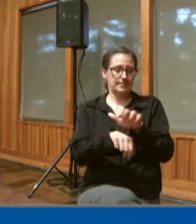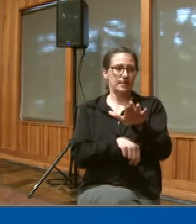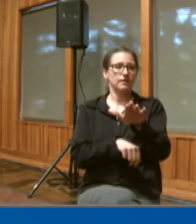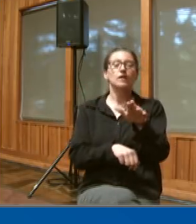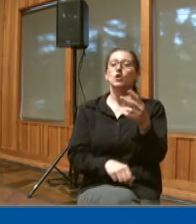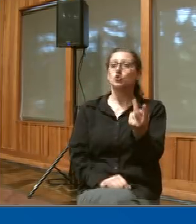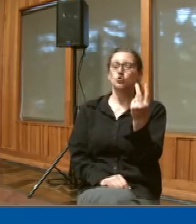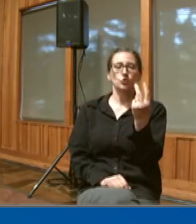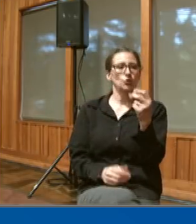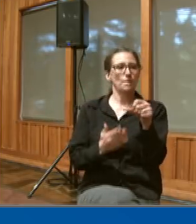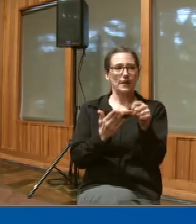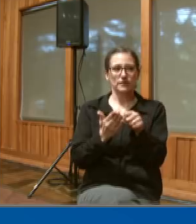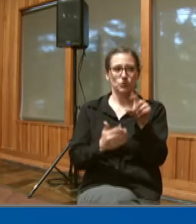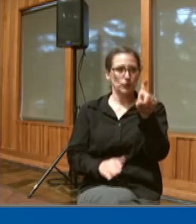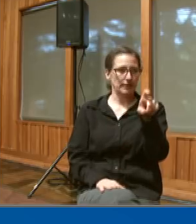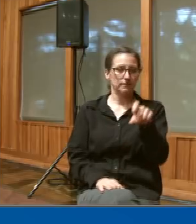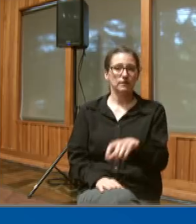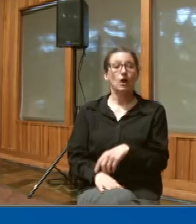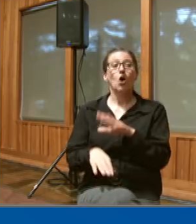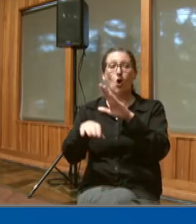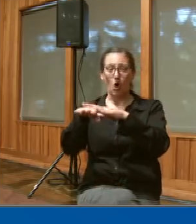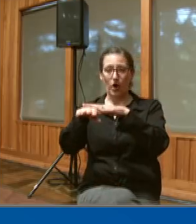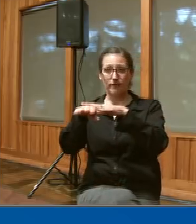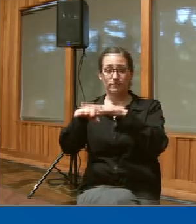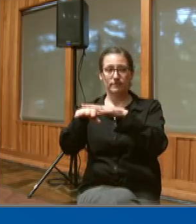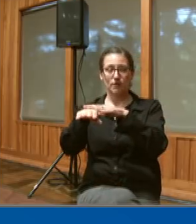PUT UP THE QUESTION UP HERE. I WILL READ IT.